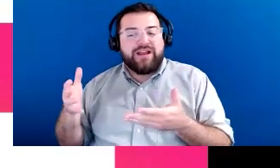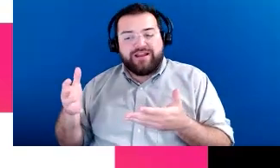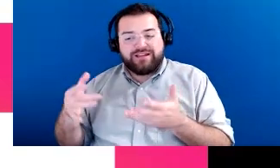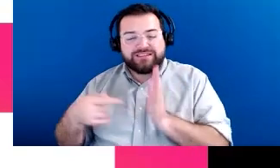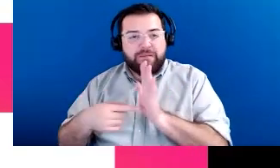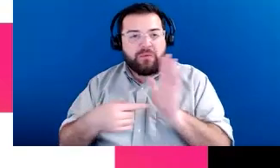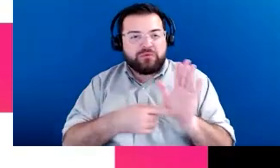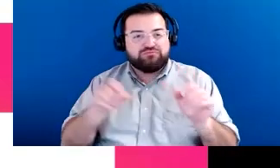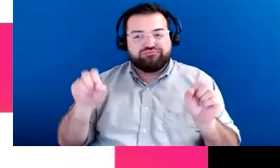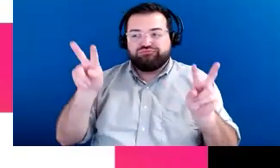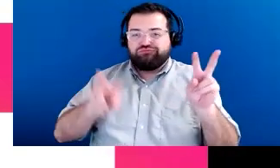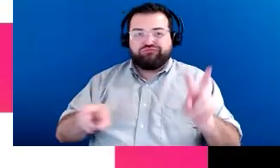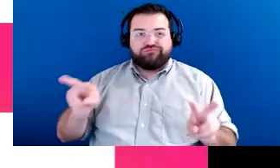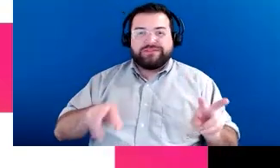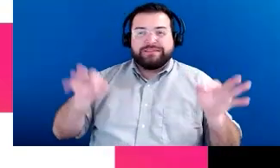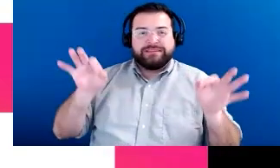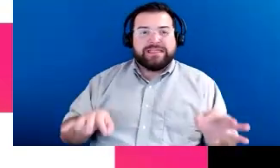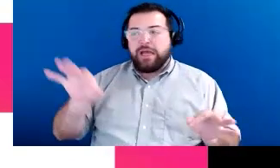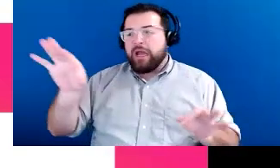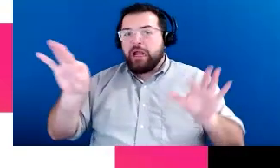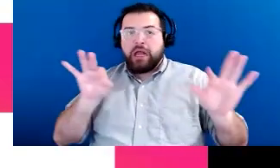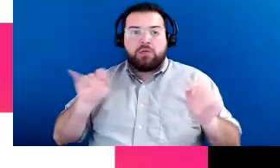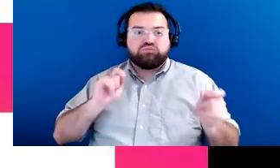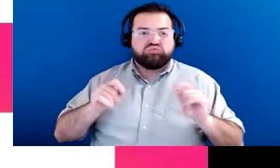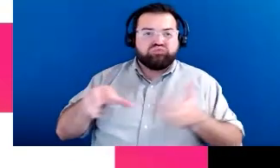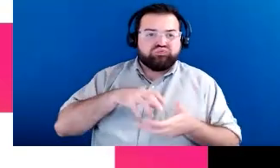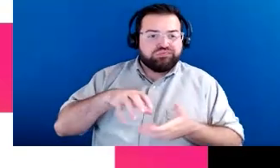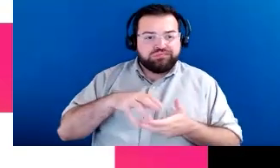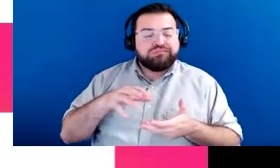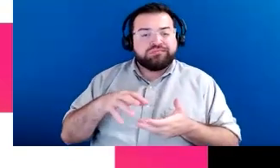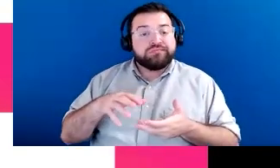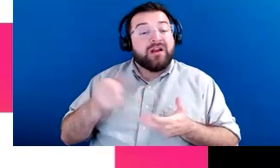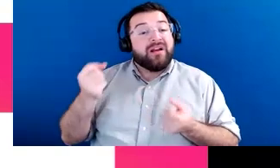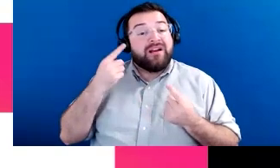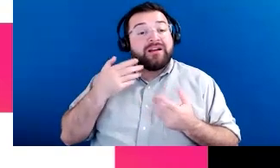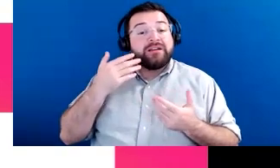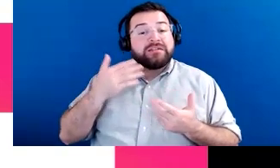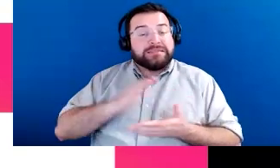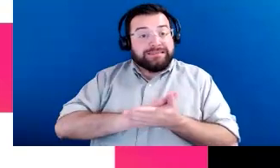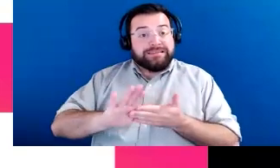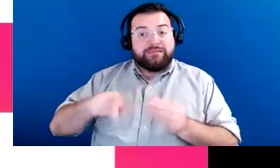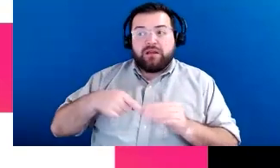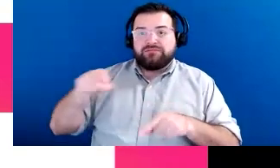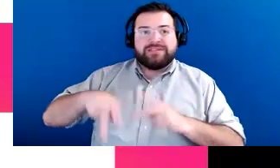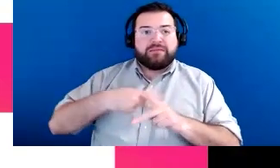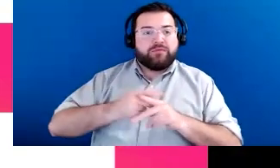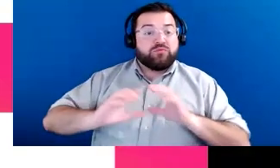that you can, you know, take them, edit them. The good thing about putting, this type of communication plan in,